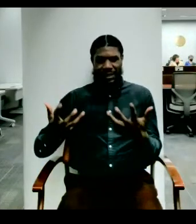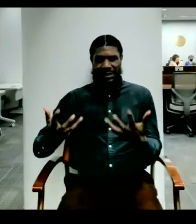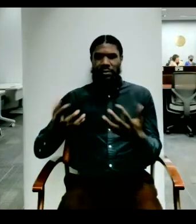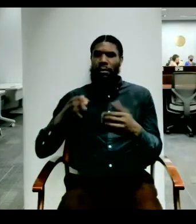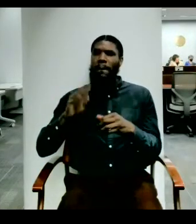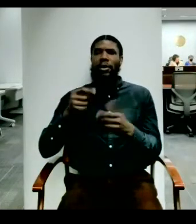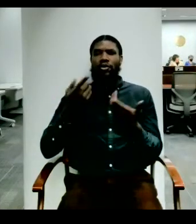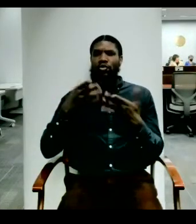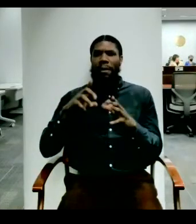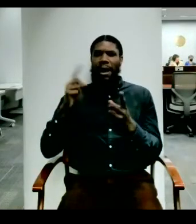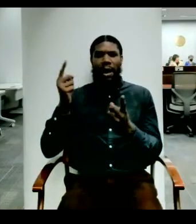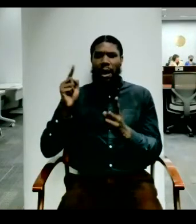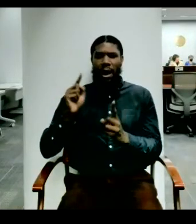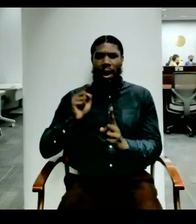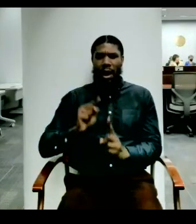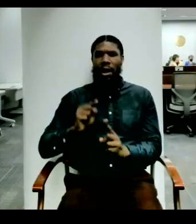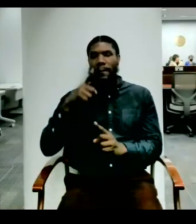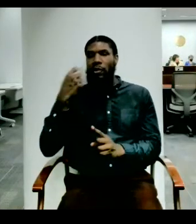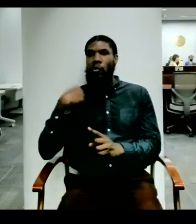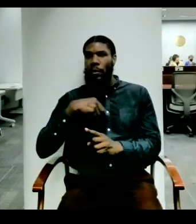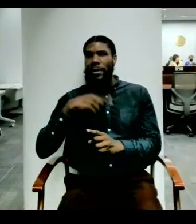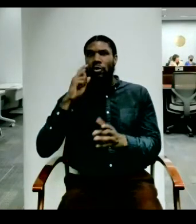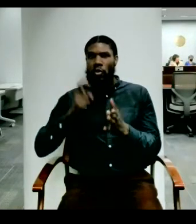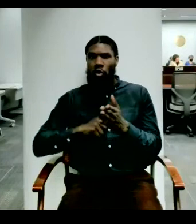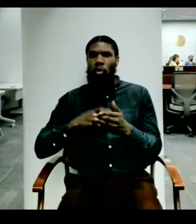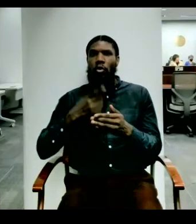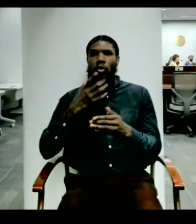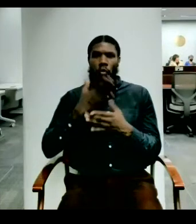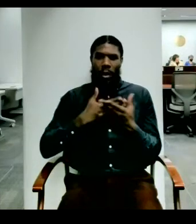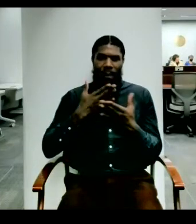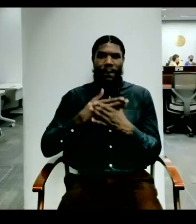we see is also harassment in those areas. But I didn't know if you wanted to say more about